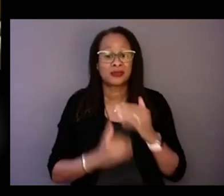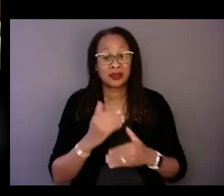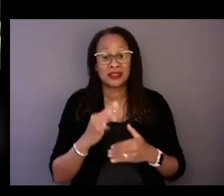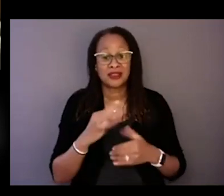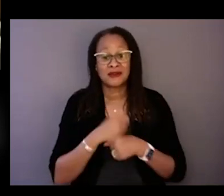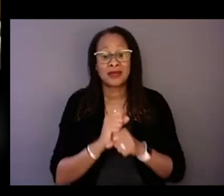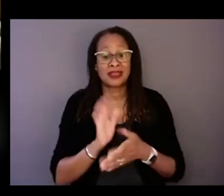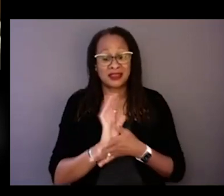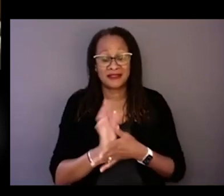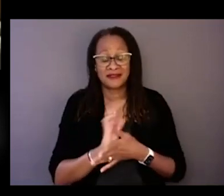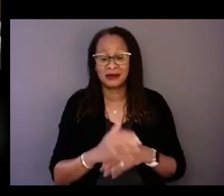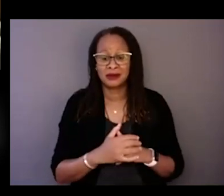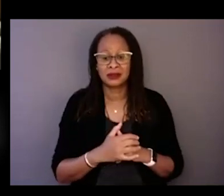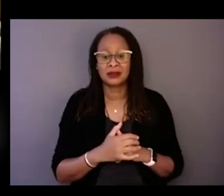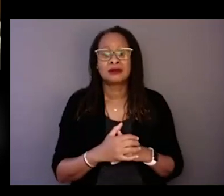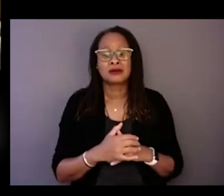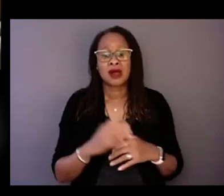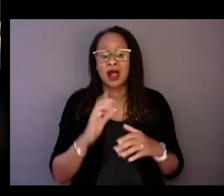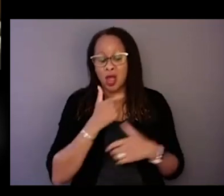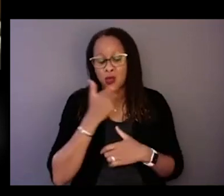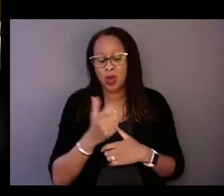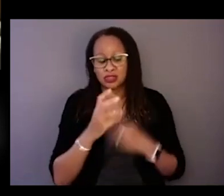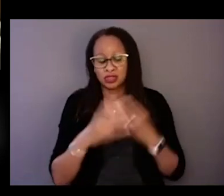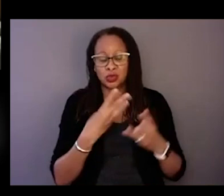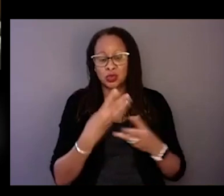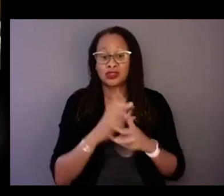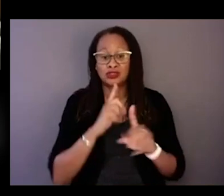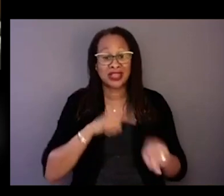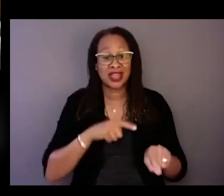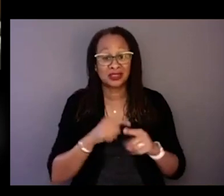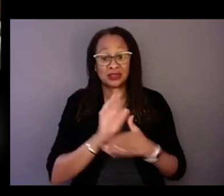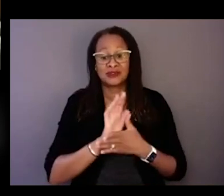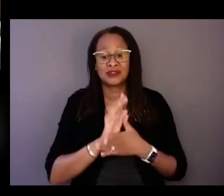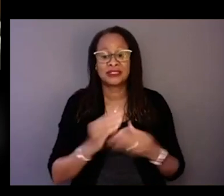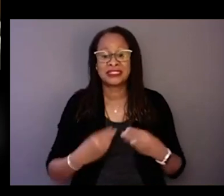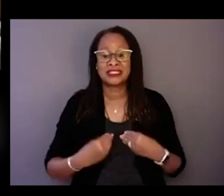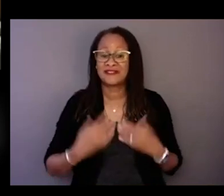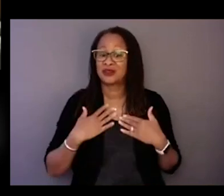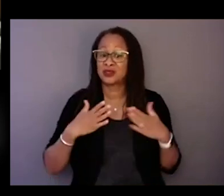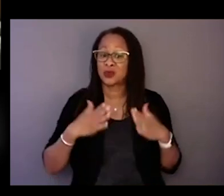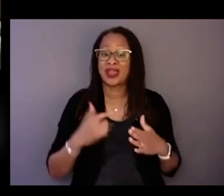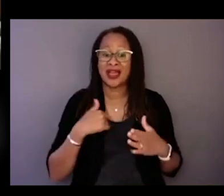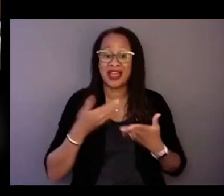and watching the world react to the film has influenced the way in which I receive and perceive celebrities certainly